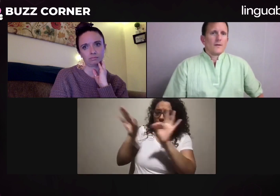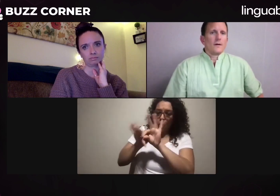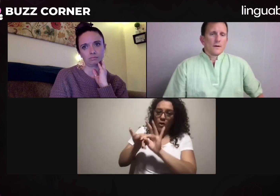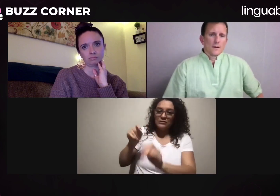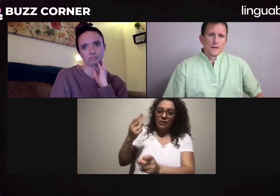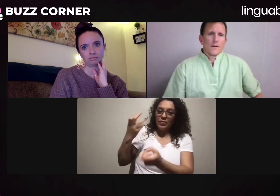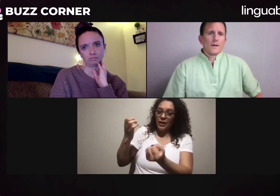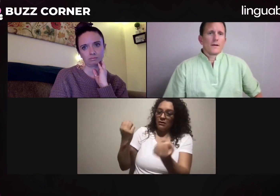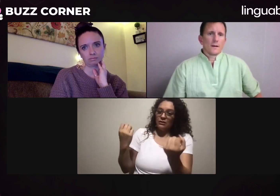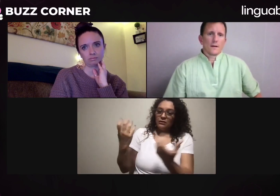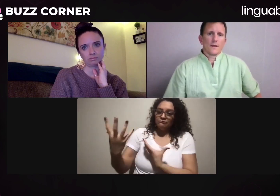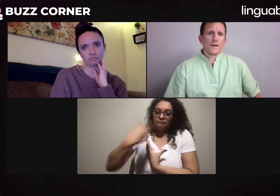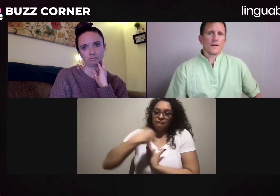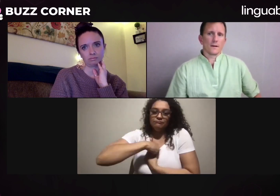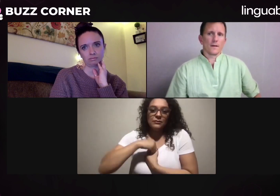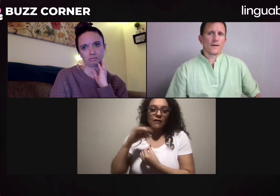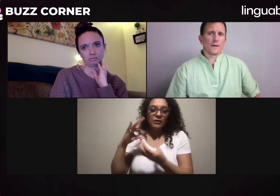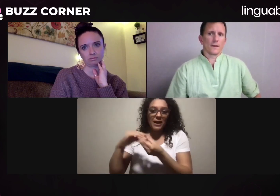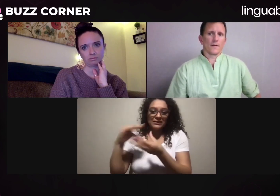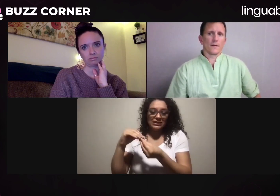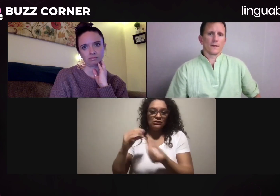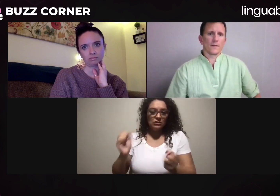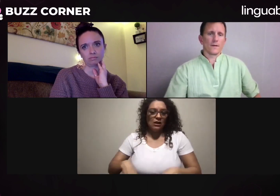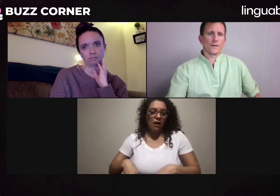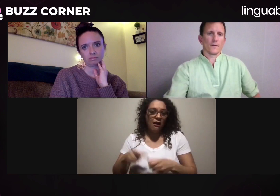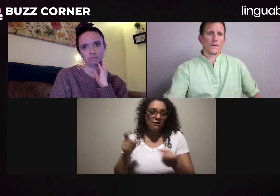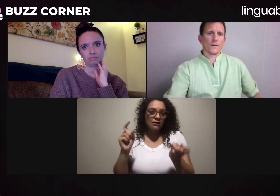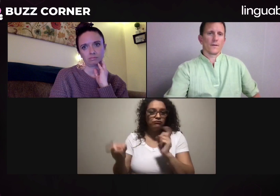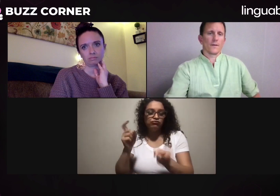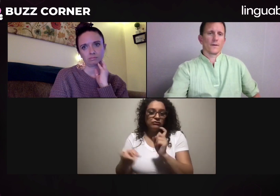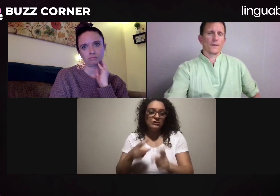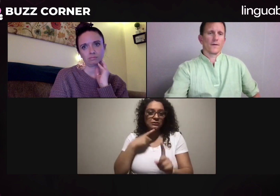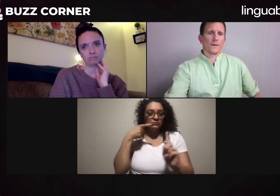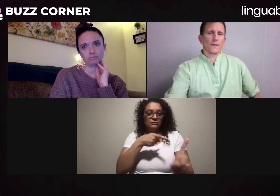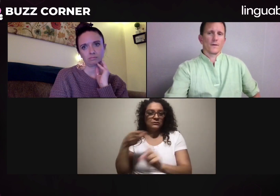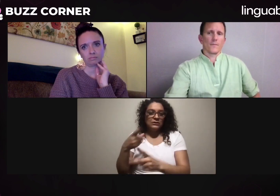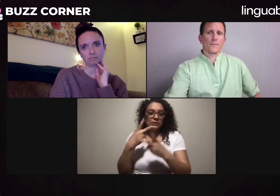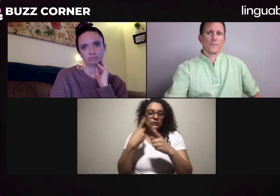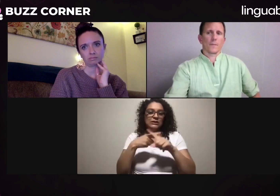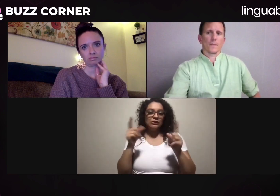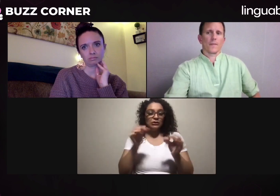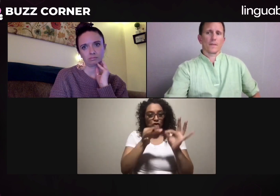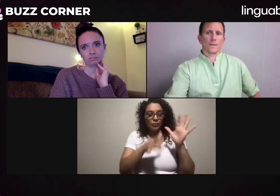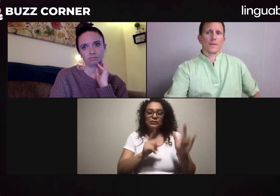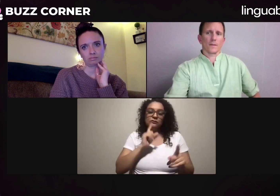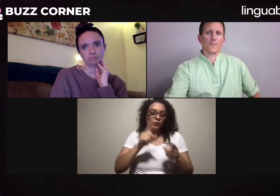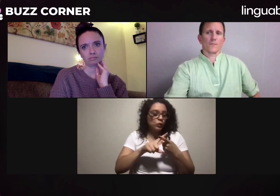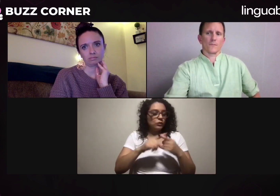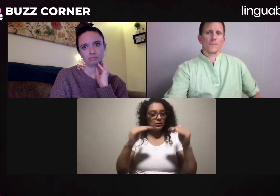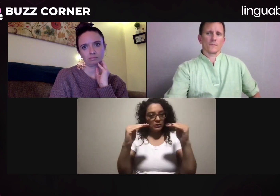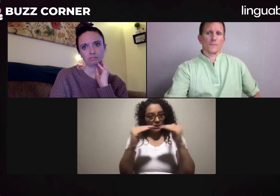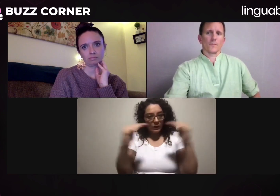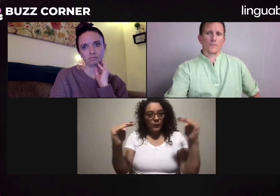Because they're, that is part of what it is that they're doing. And just recognizing the distinction between the two.